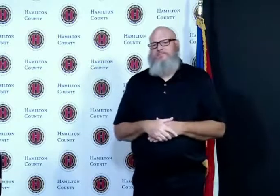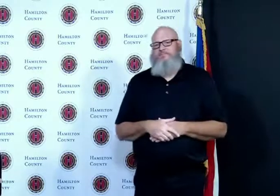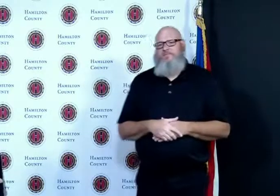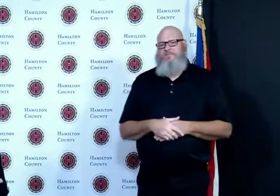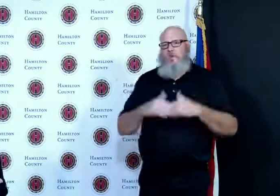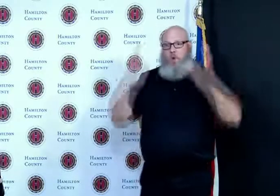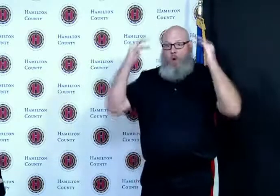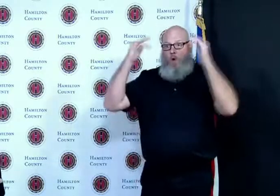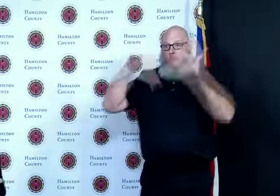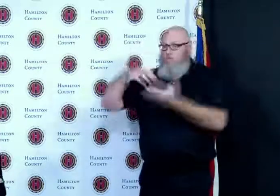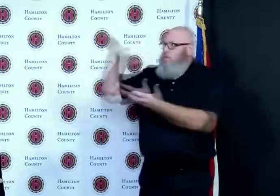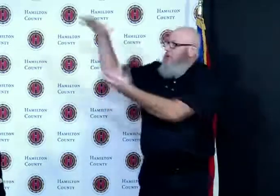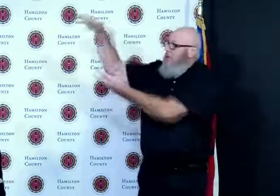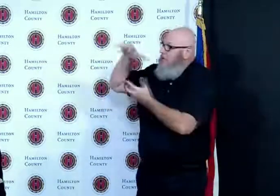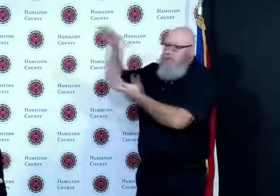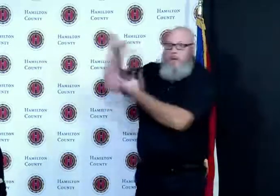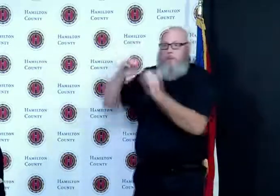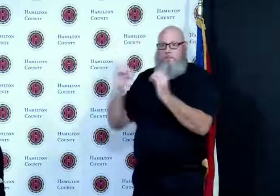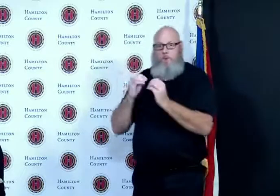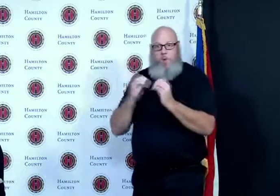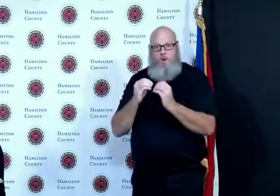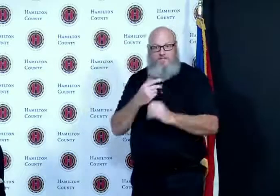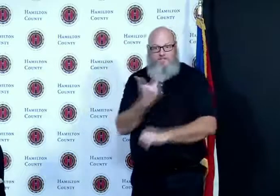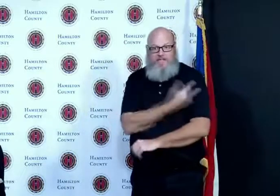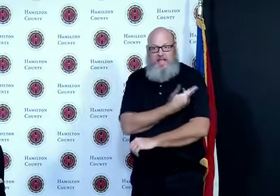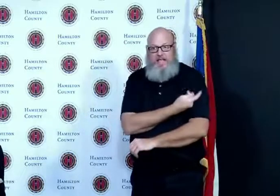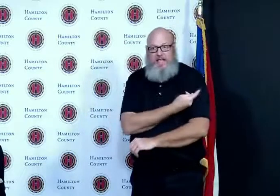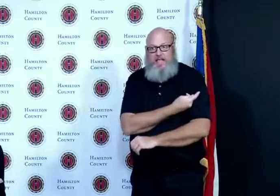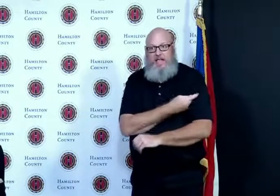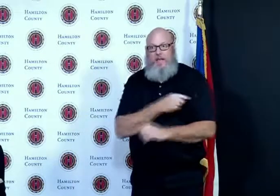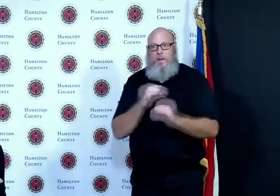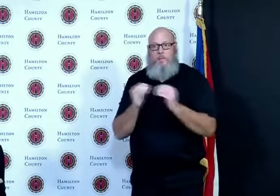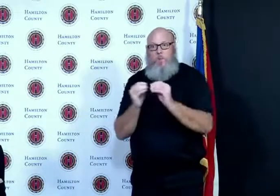know we do this in a higher volume we've got a facility that can accommodate that so it's